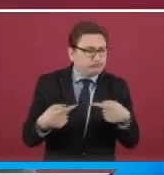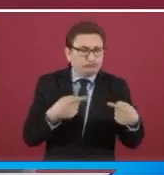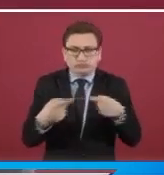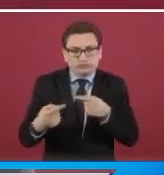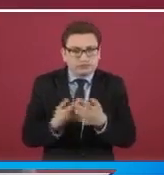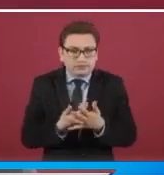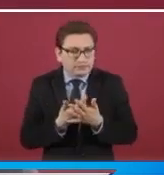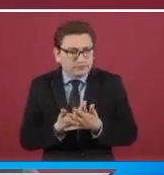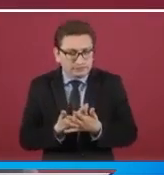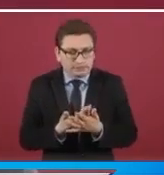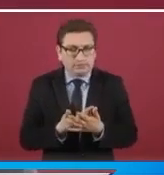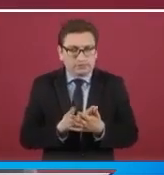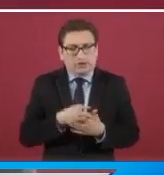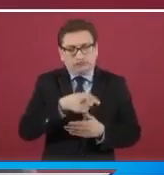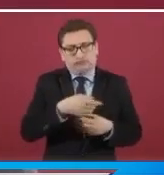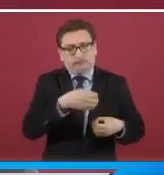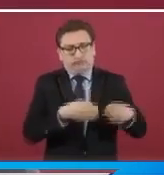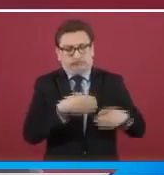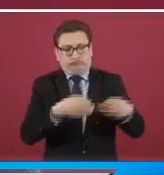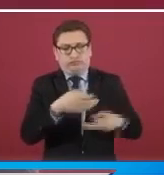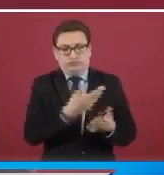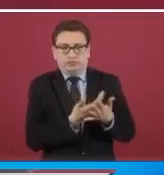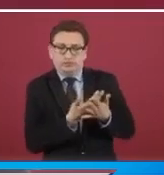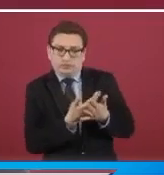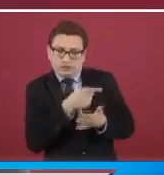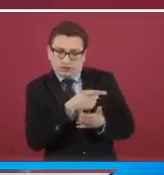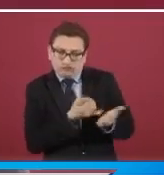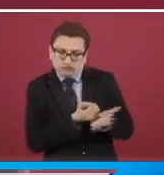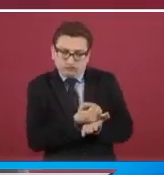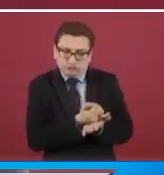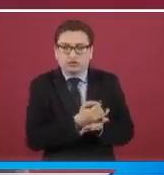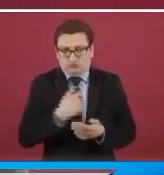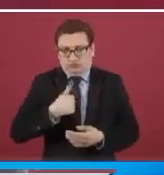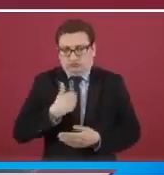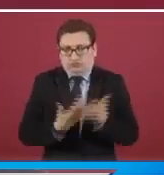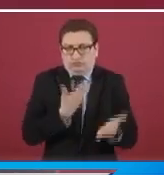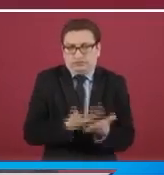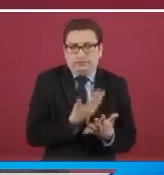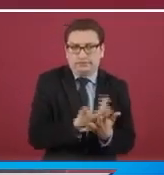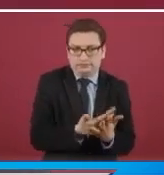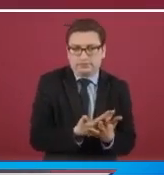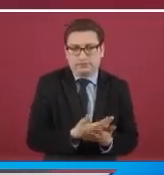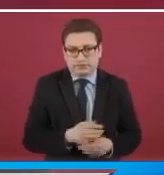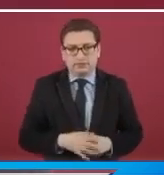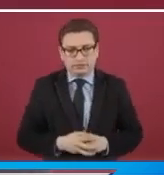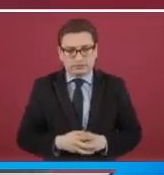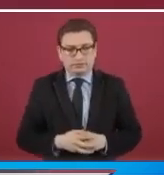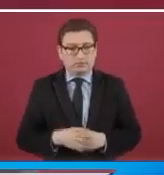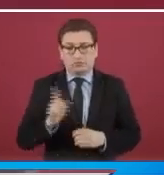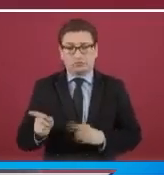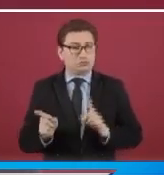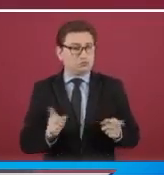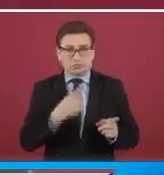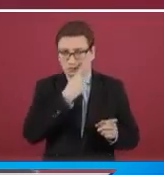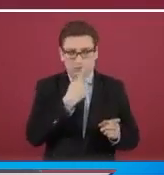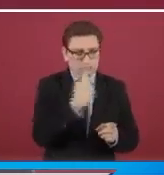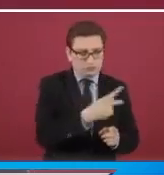since in previous years these supports did not arrive or do not arrive complete so they will wait the resolution of this controversy of the Judicial Power